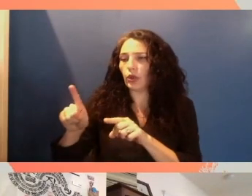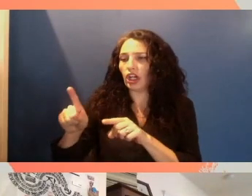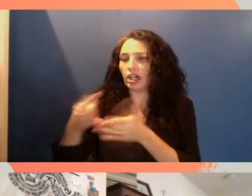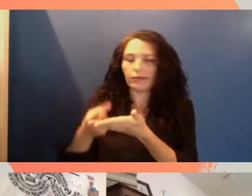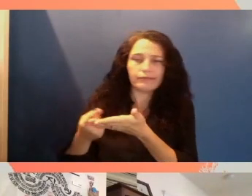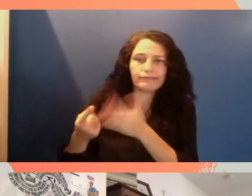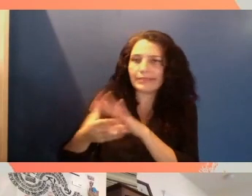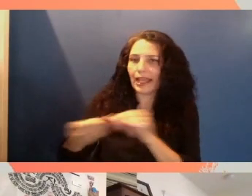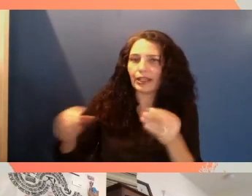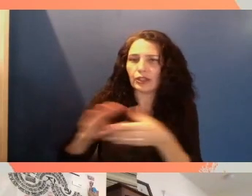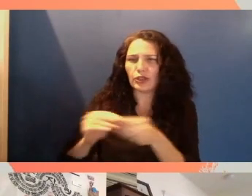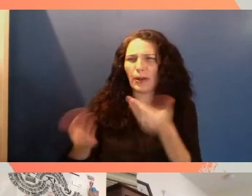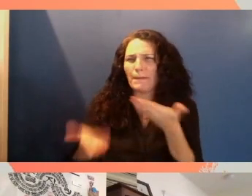as I should have in the beginning.